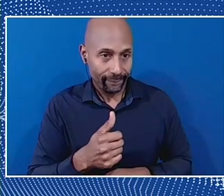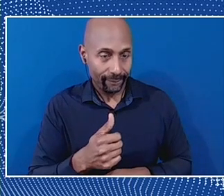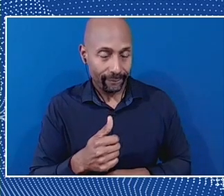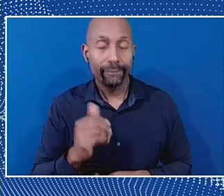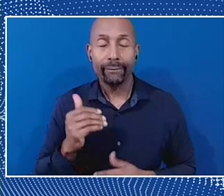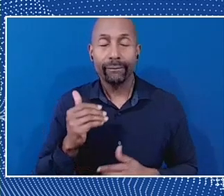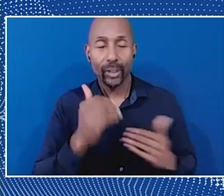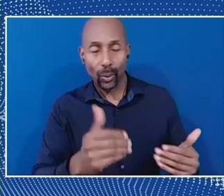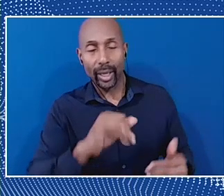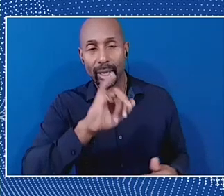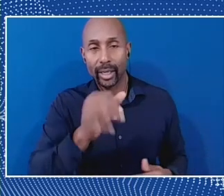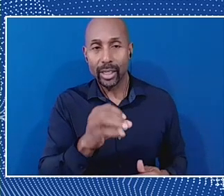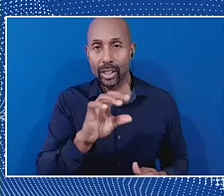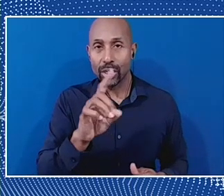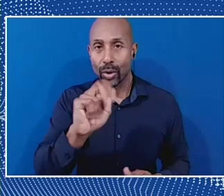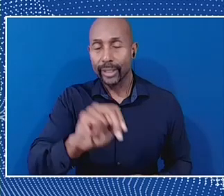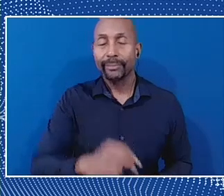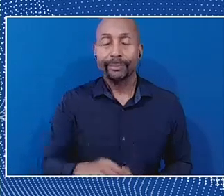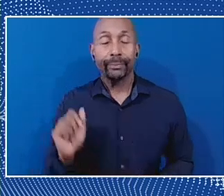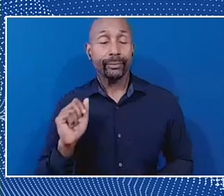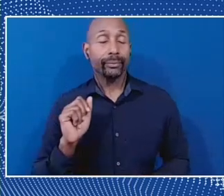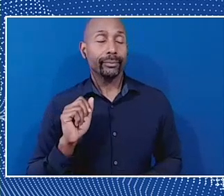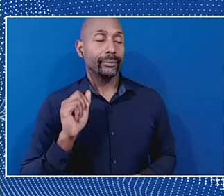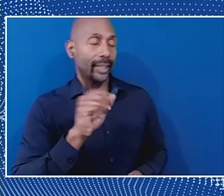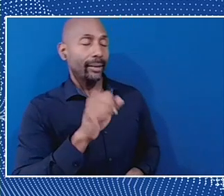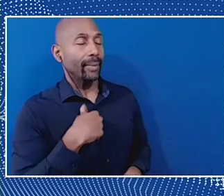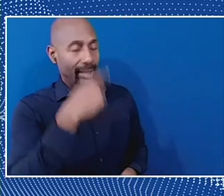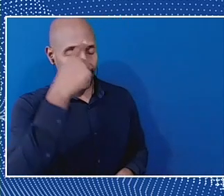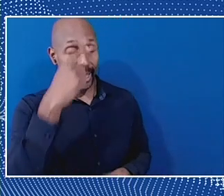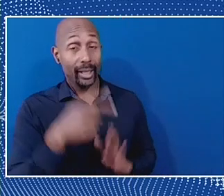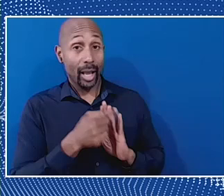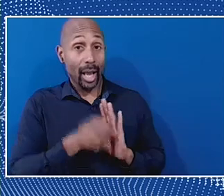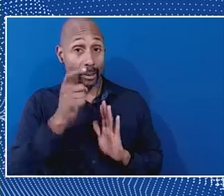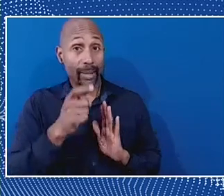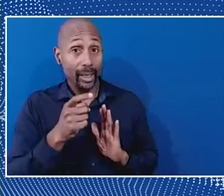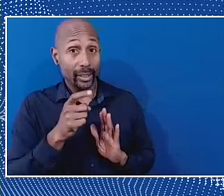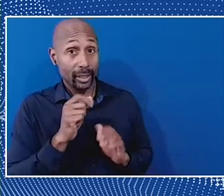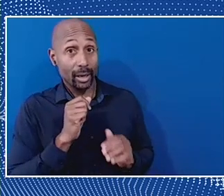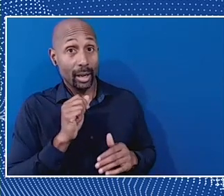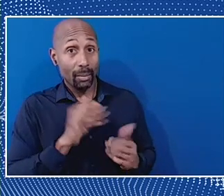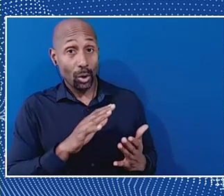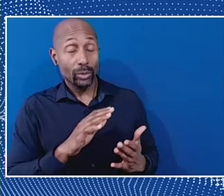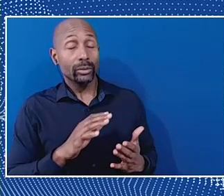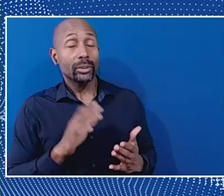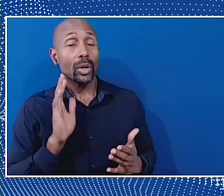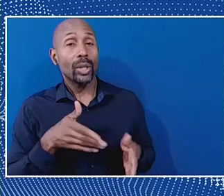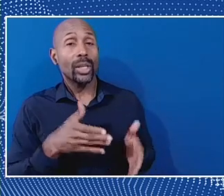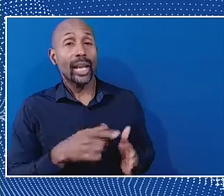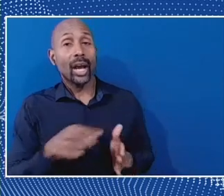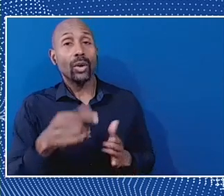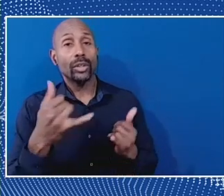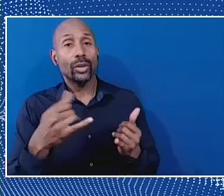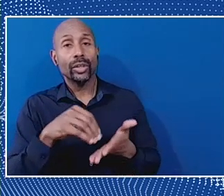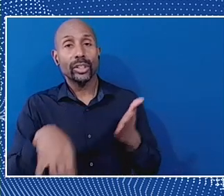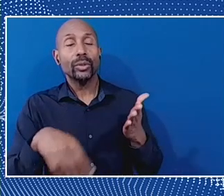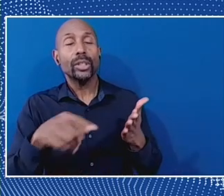Yes. So I just think automation would be- allow currently enrolled students to be able to partake in some of the benefits of